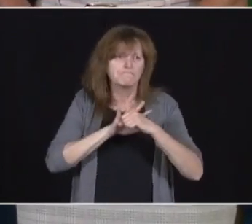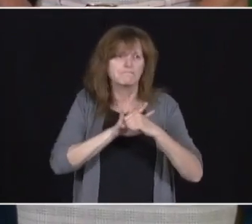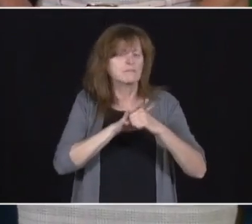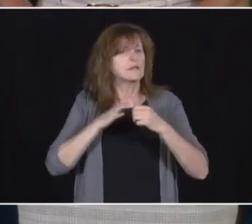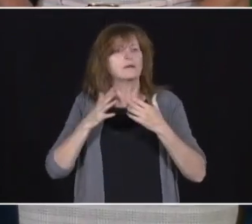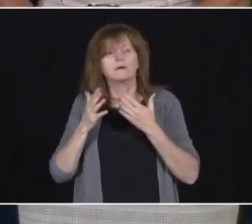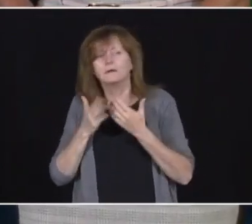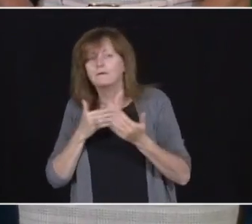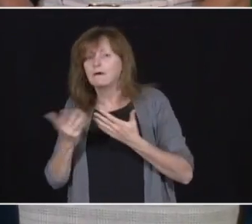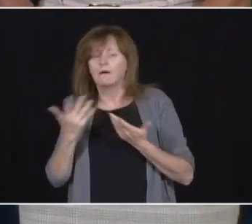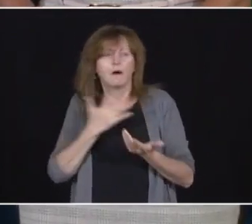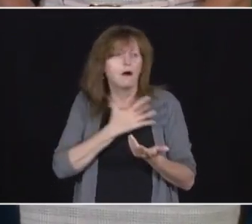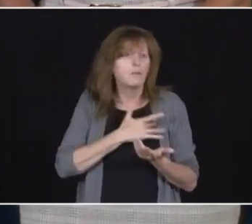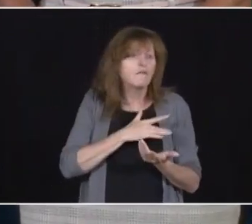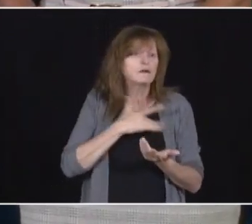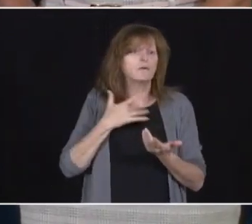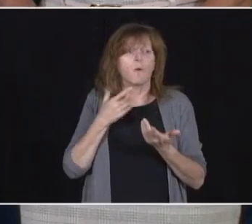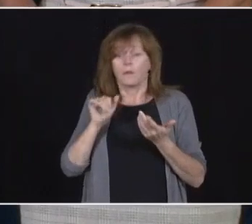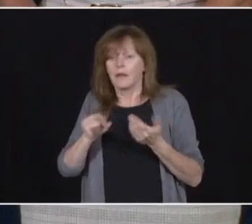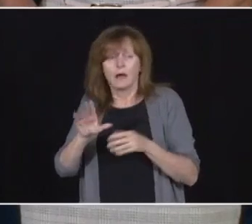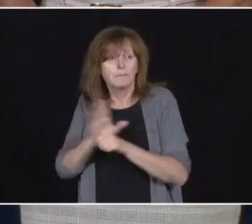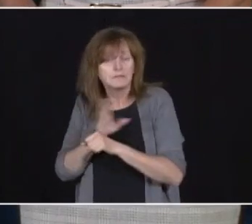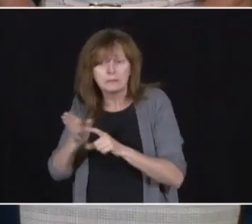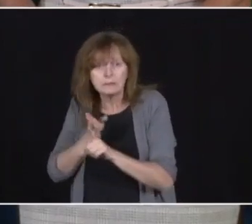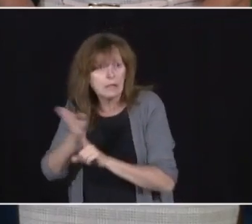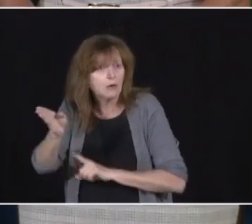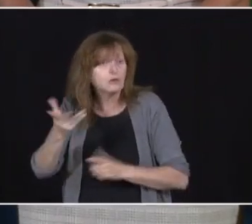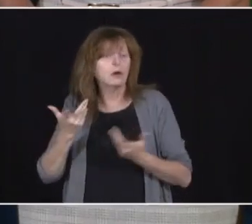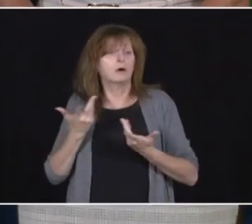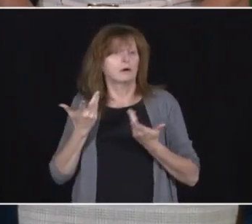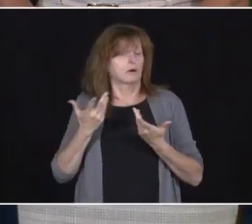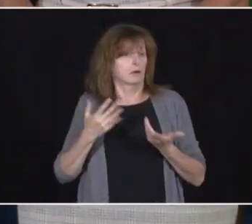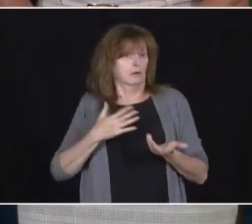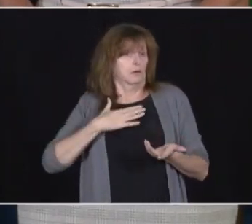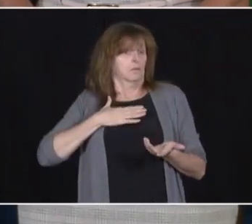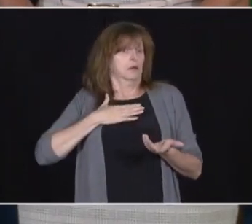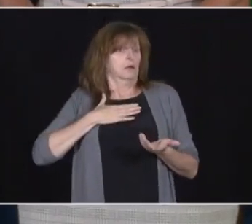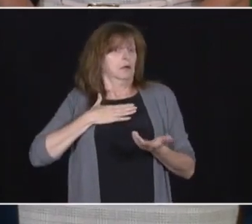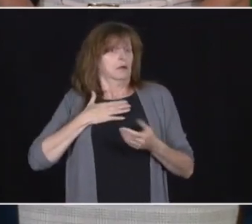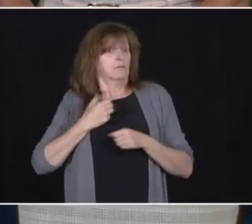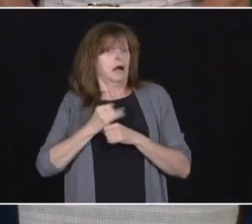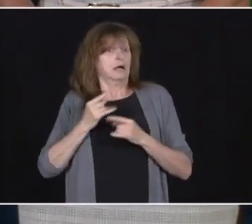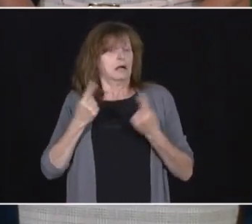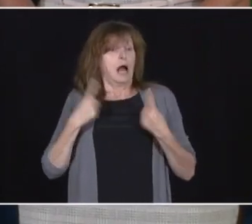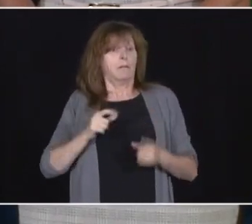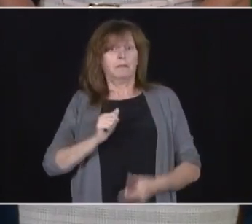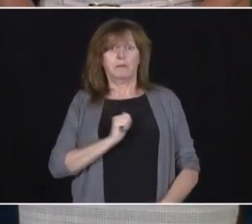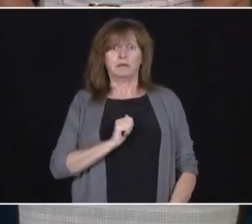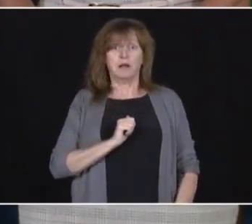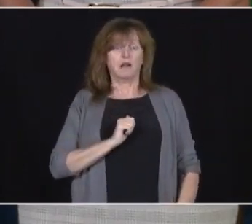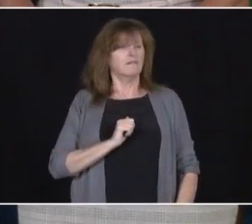With the procurement system, but the PPE, our hospitals are better prepared. Everyone is better prepared because we have live the experience.